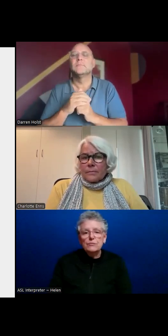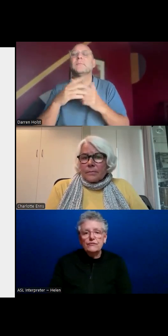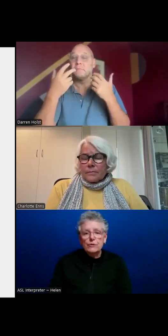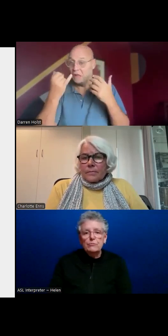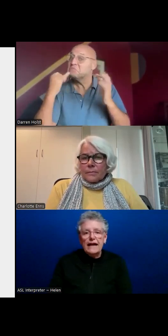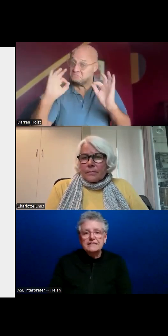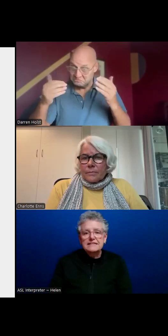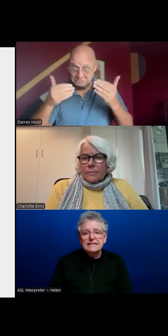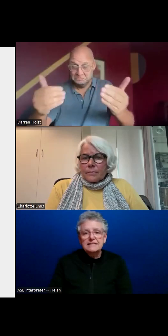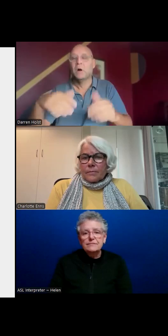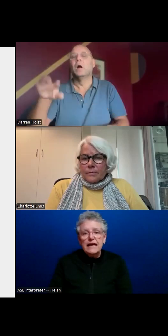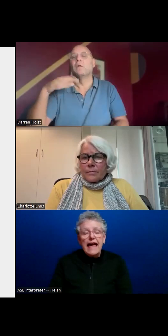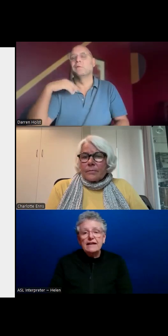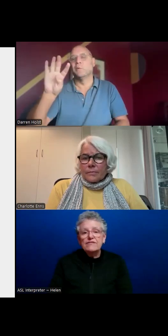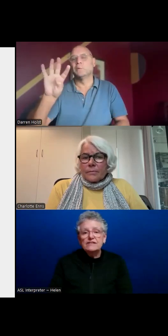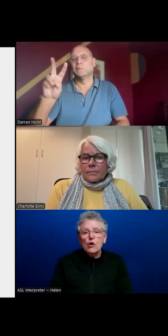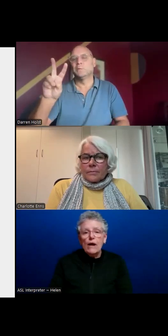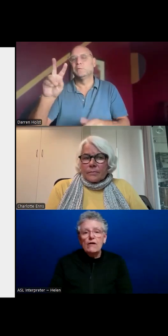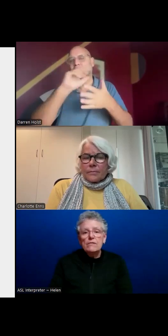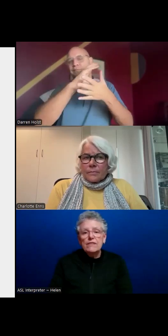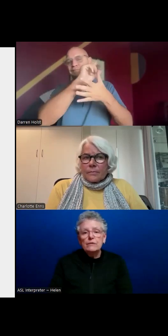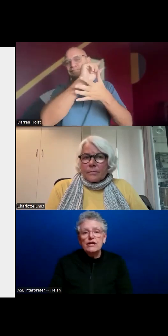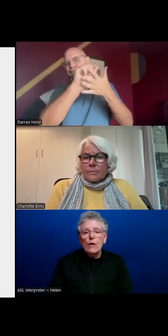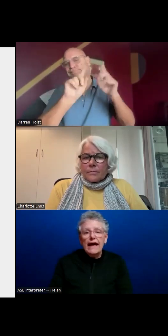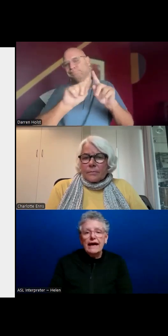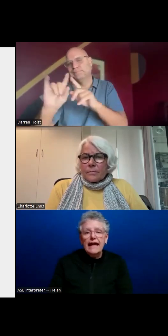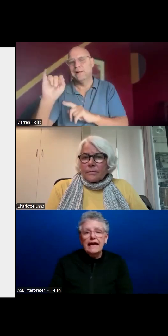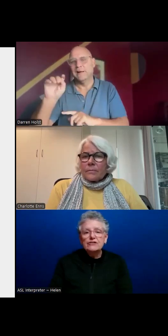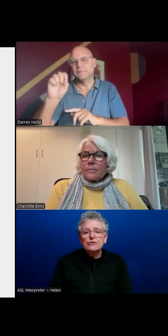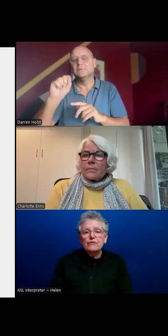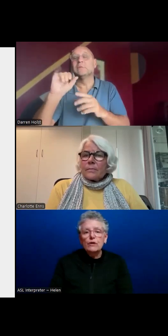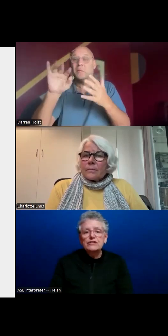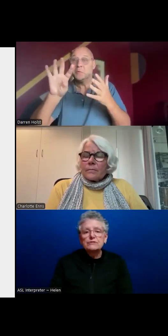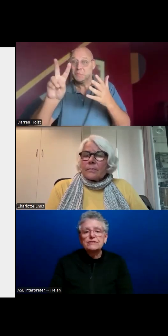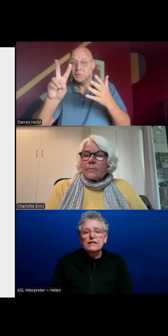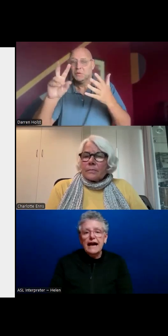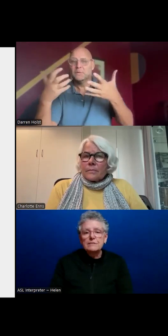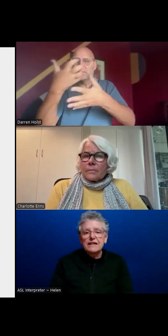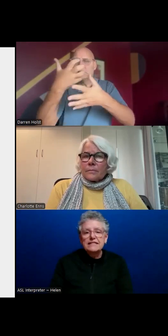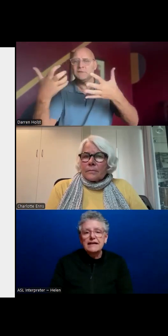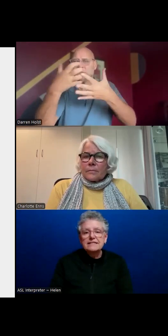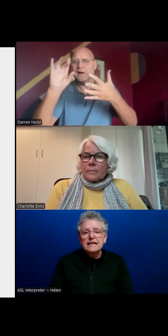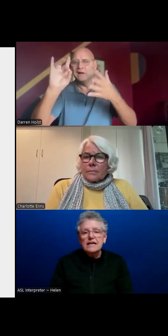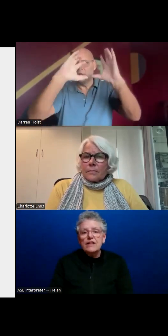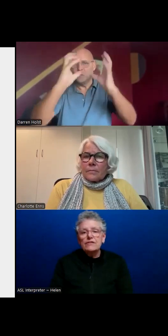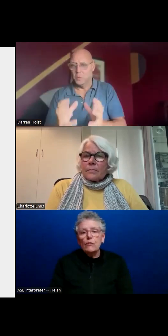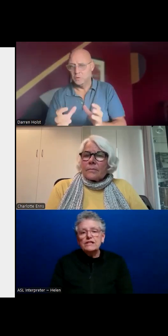as well as the three practice tests. And if things go well, then we go ahead and do the 42 different items on the test.